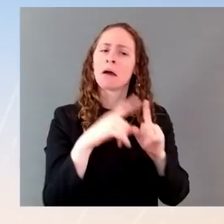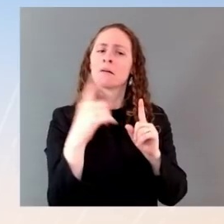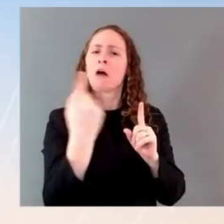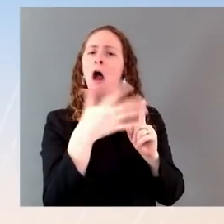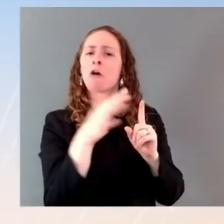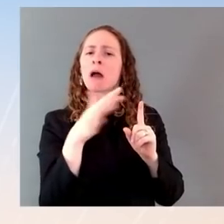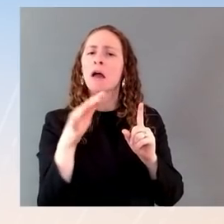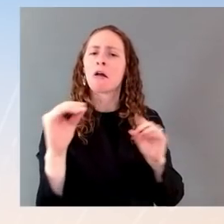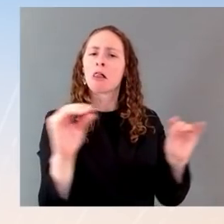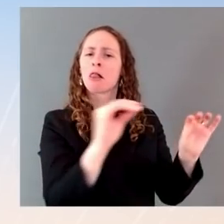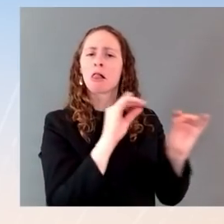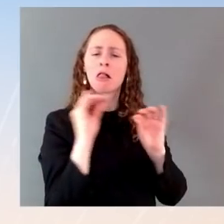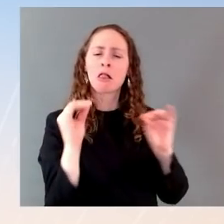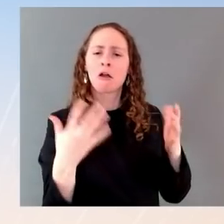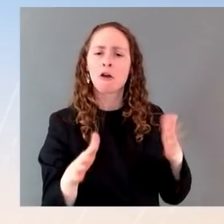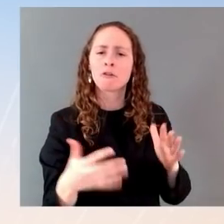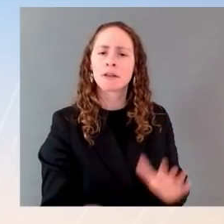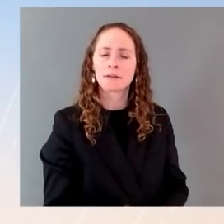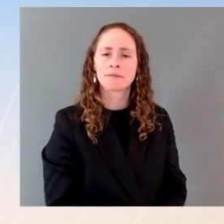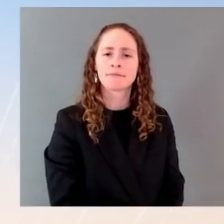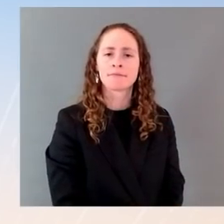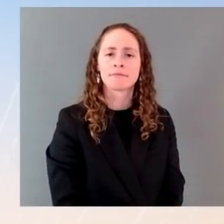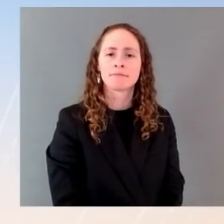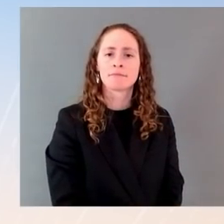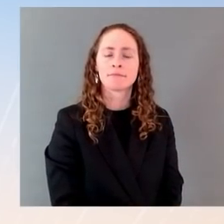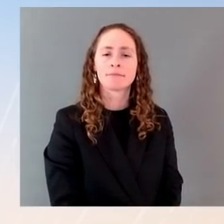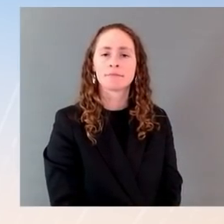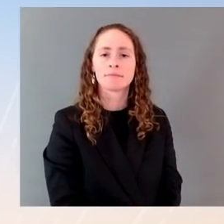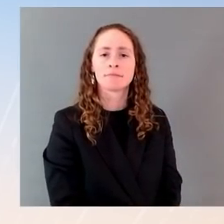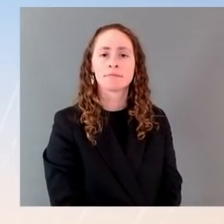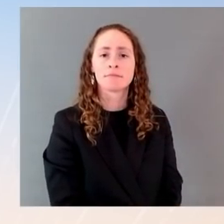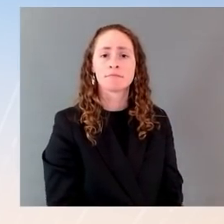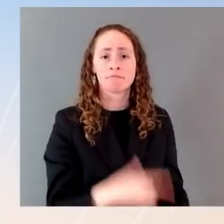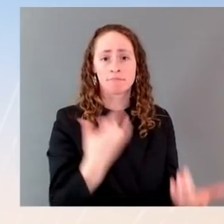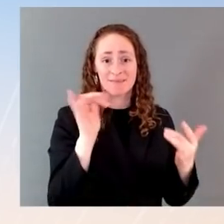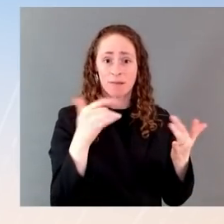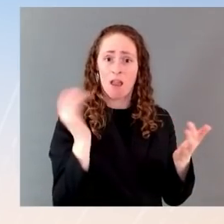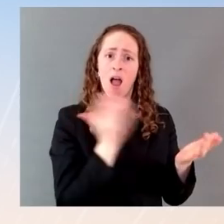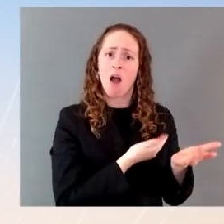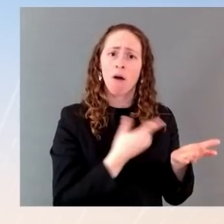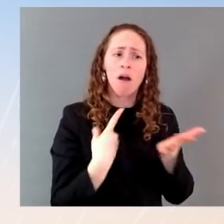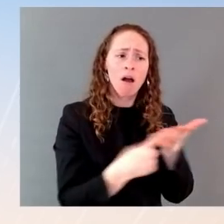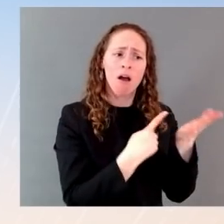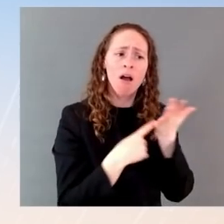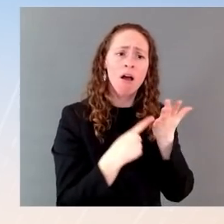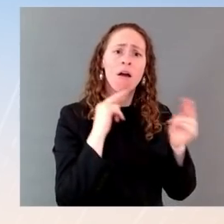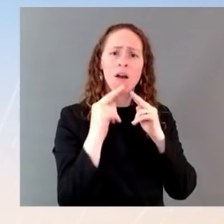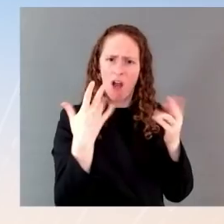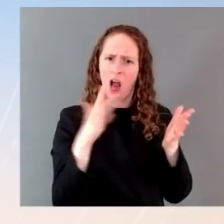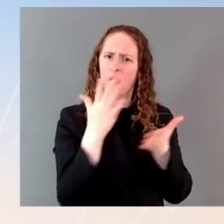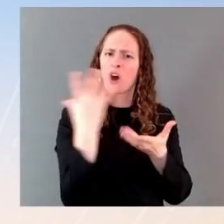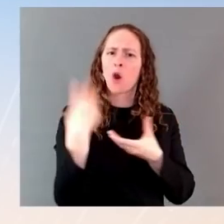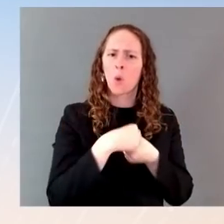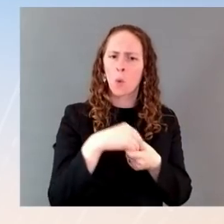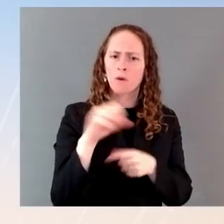So, it is part of the discussions and negotiations that are ongoing at a senior staff level. The Press: Does the President oppose it -- SALT? Ms. Psaki: He didn't propose it initially,